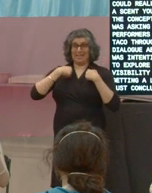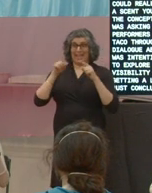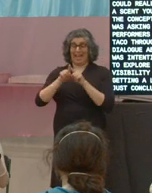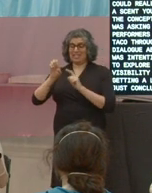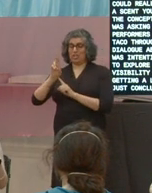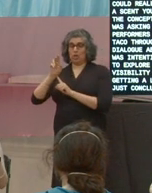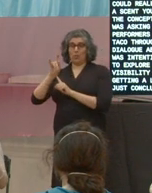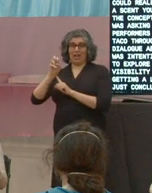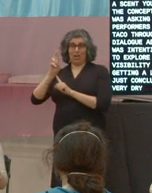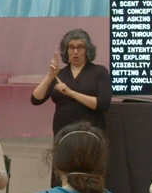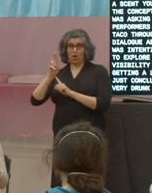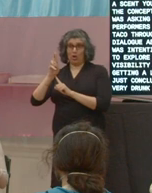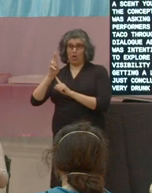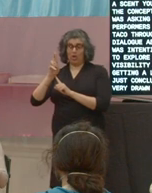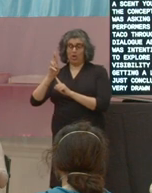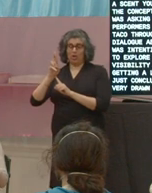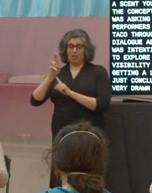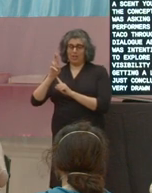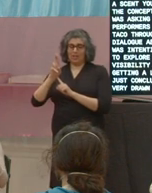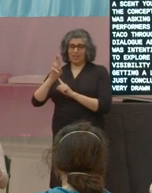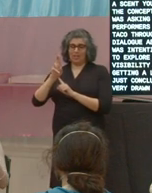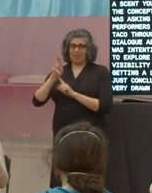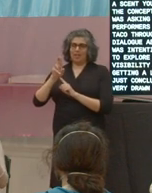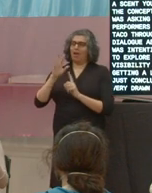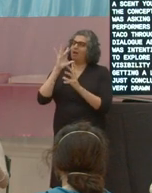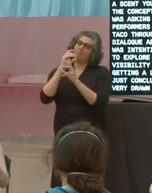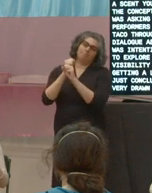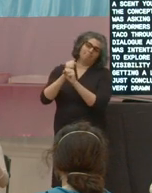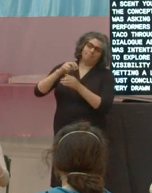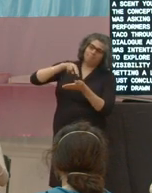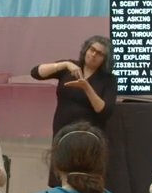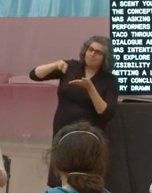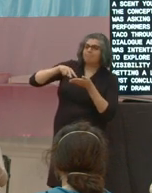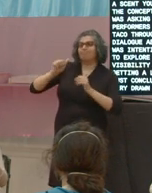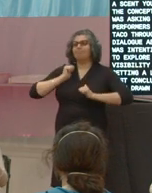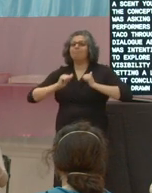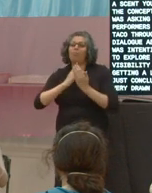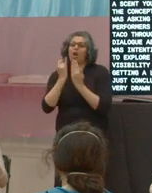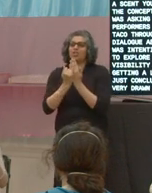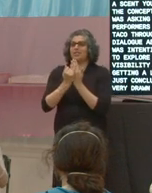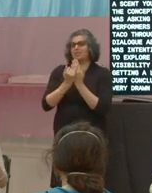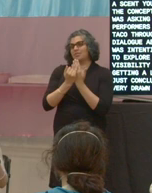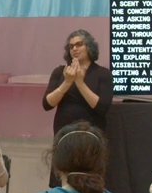I'm very drawn to dance or performance projects that do